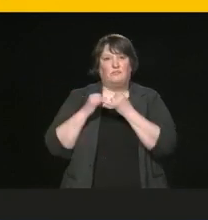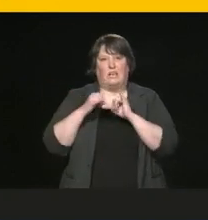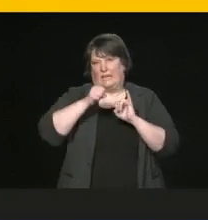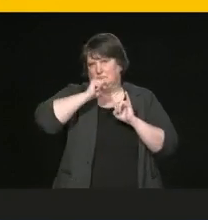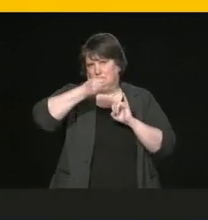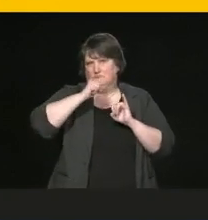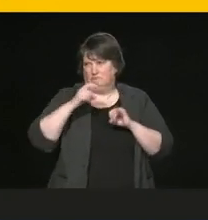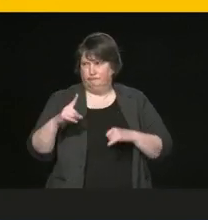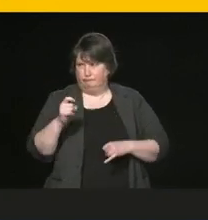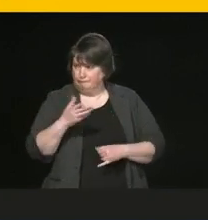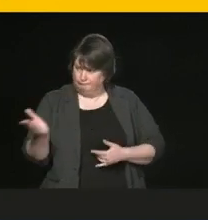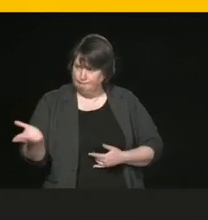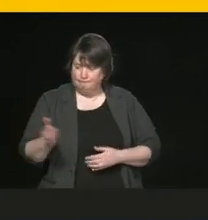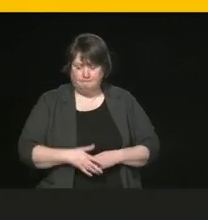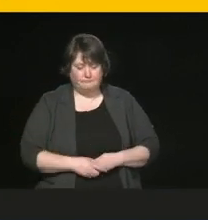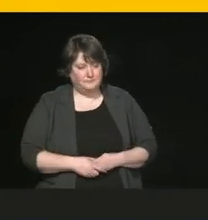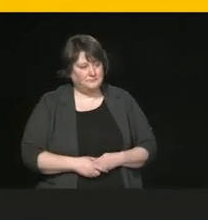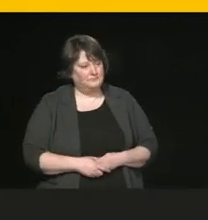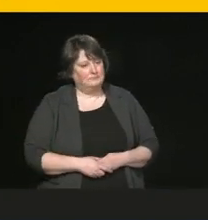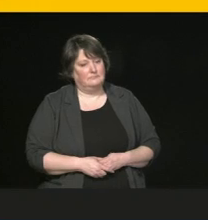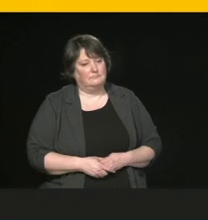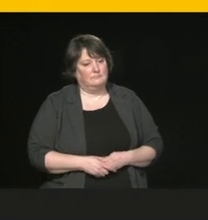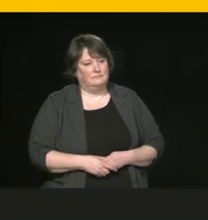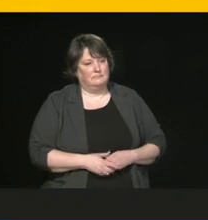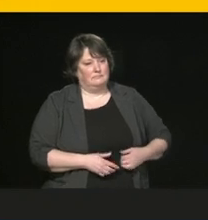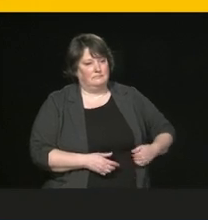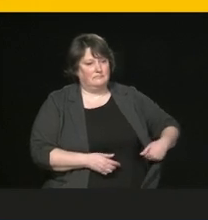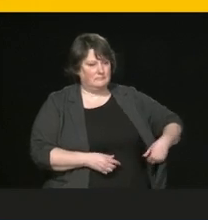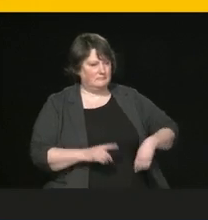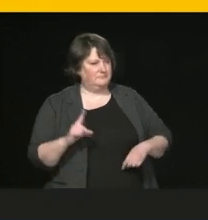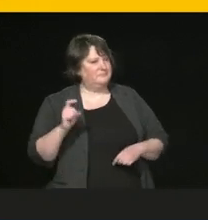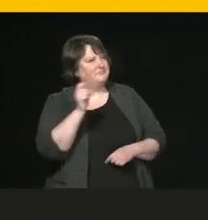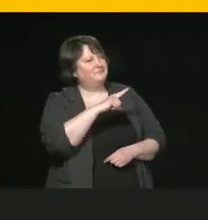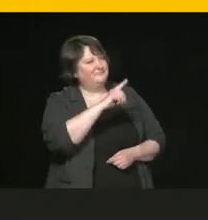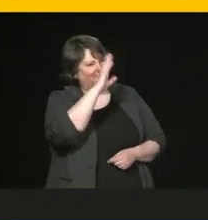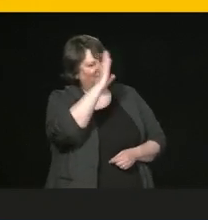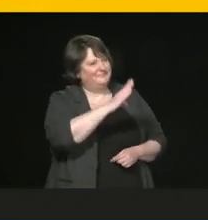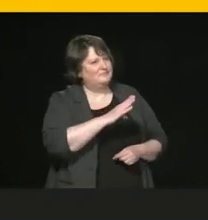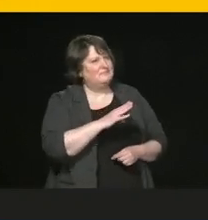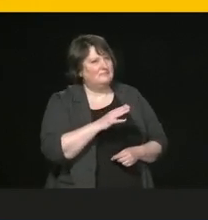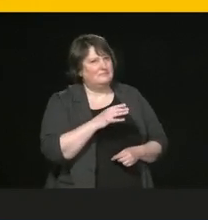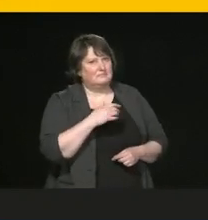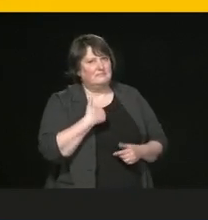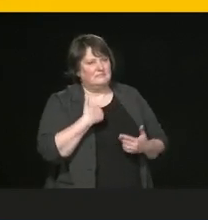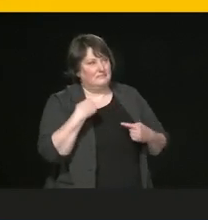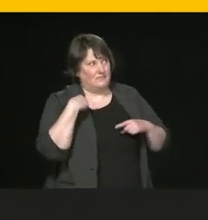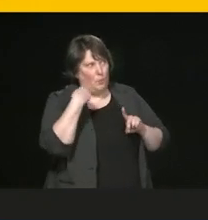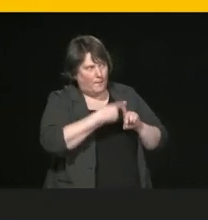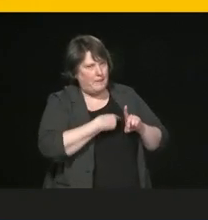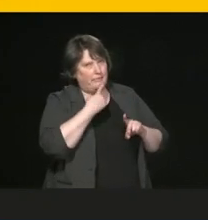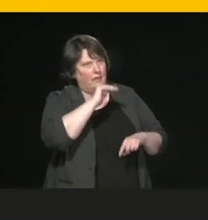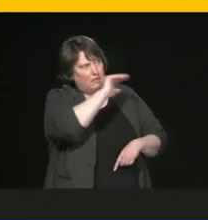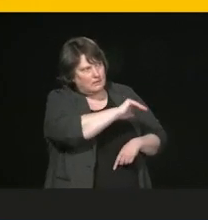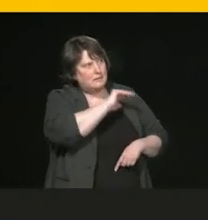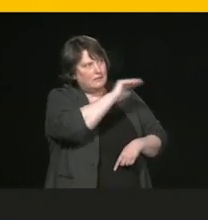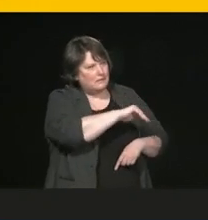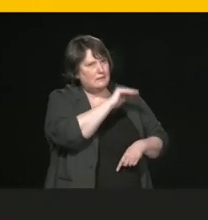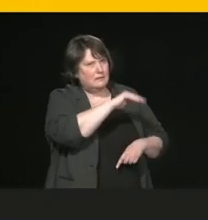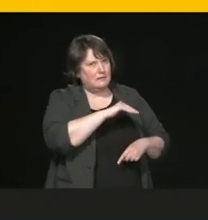THANK YOU. MERCI. Reporter: HI, PRIME MINISTER.